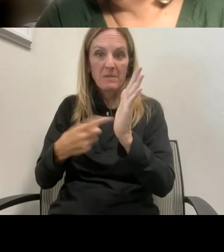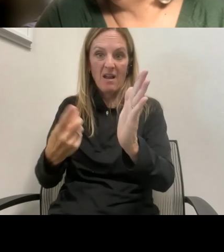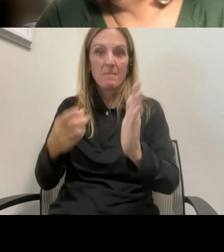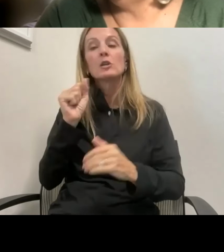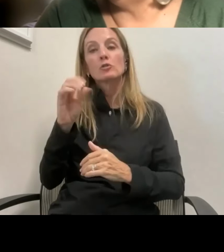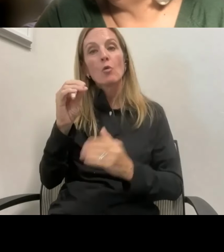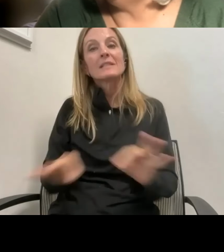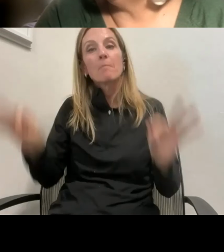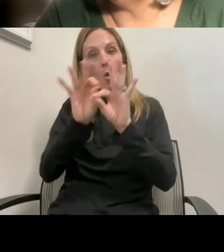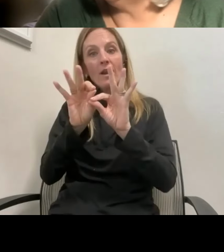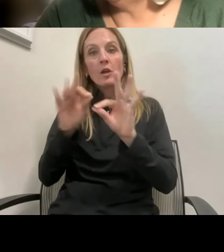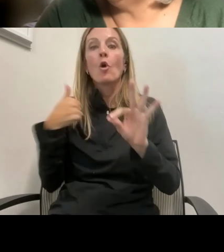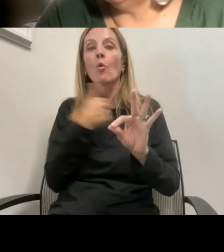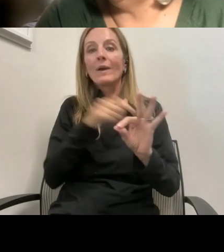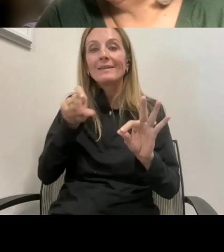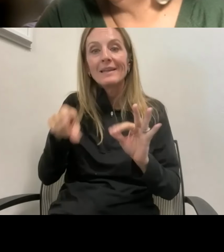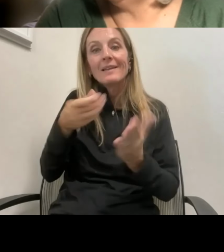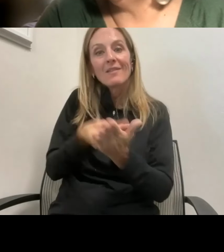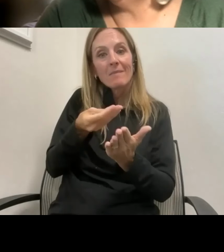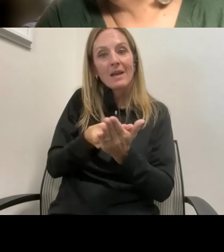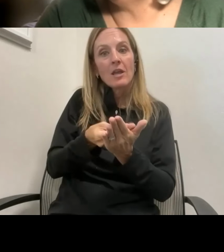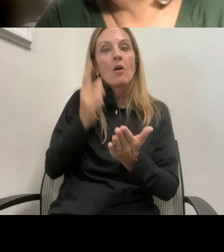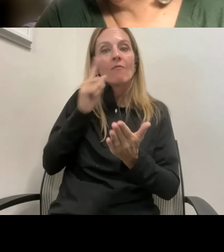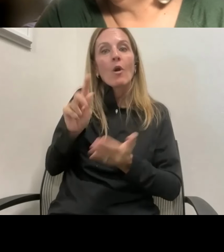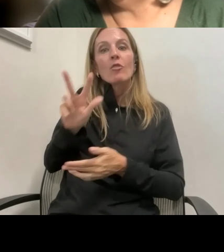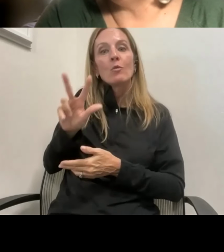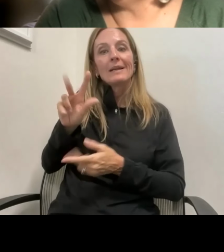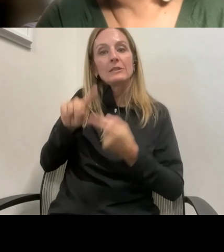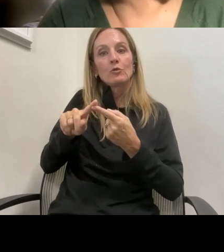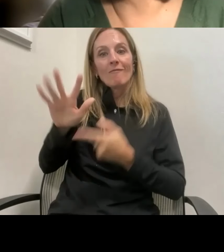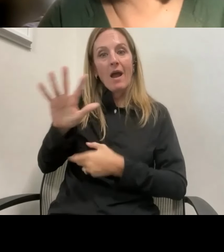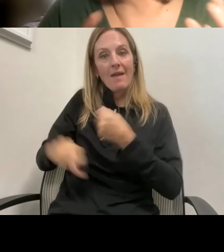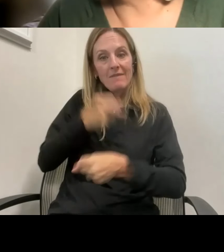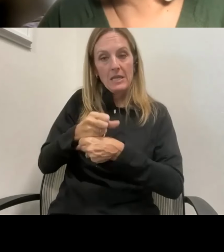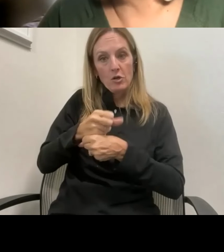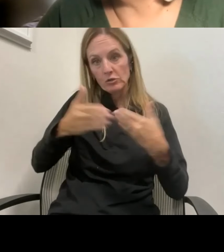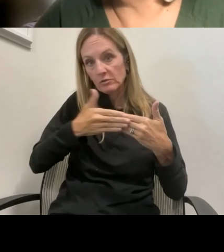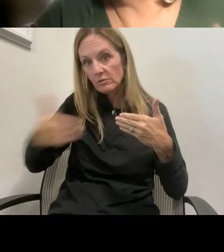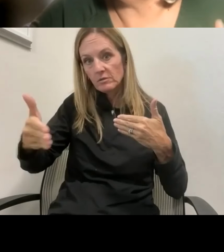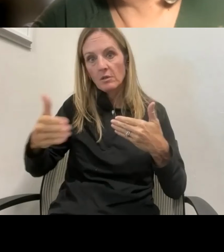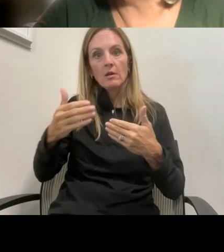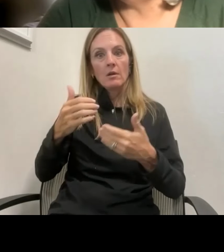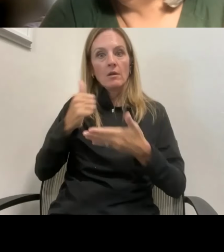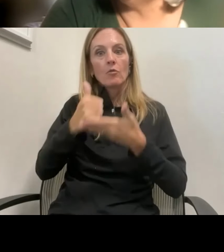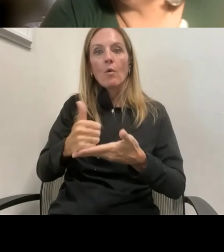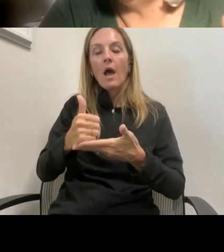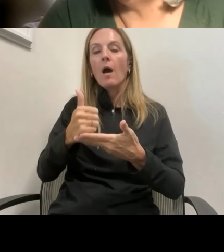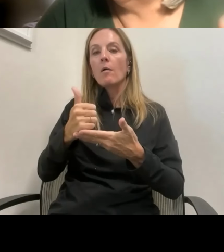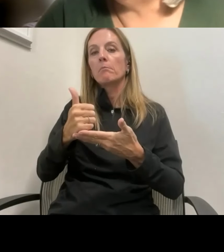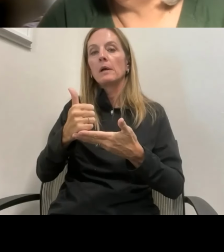need the funding for three to five years to help build the trust to help us move forward to grow